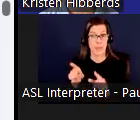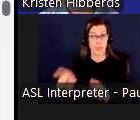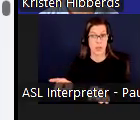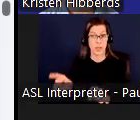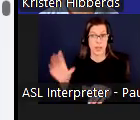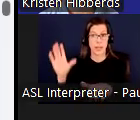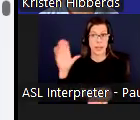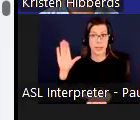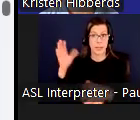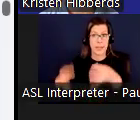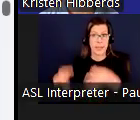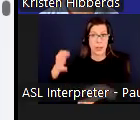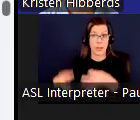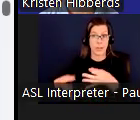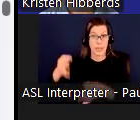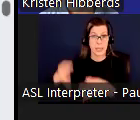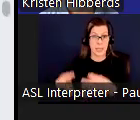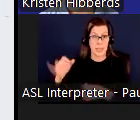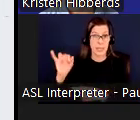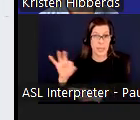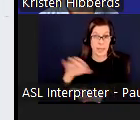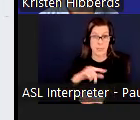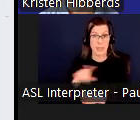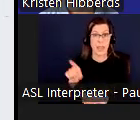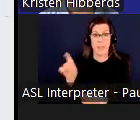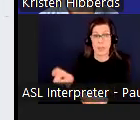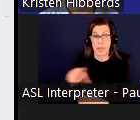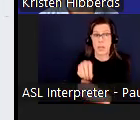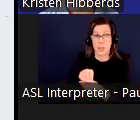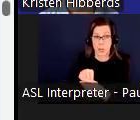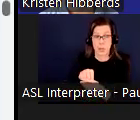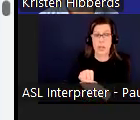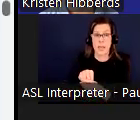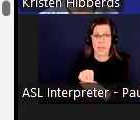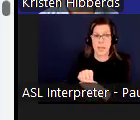if they need to be included in the in the list of,